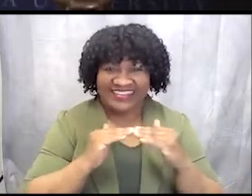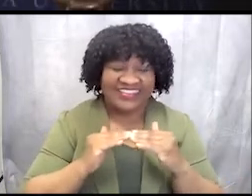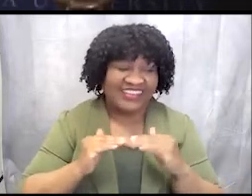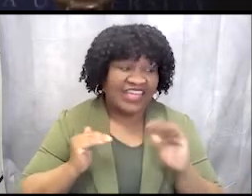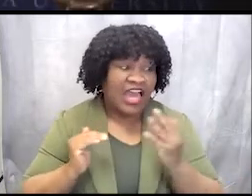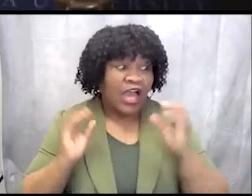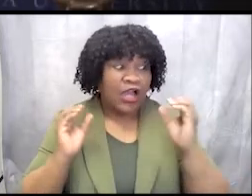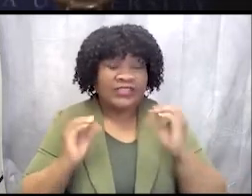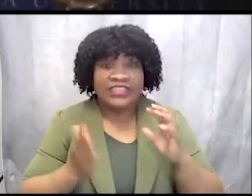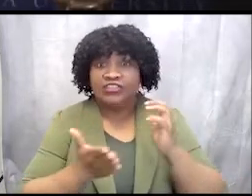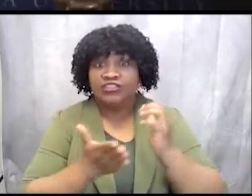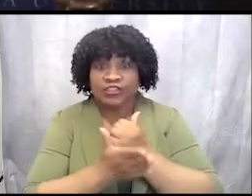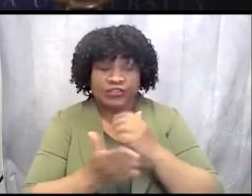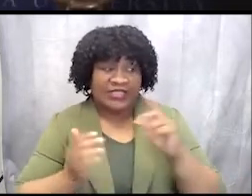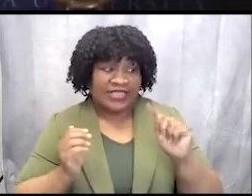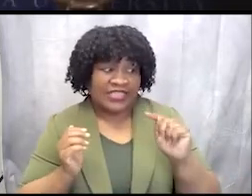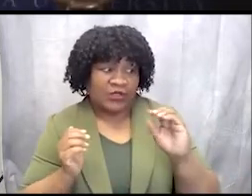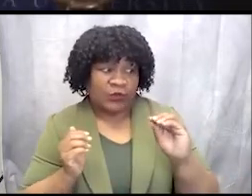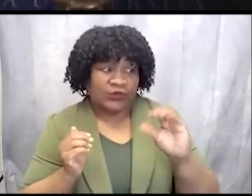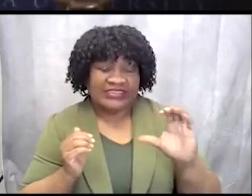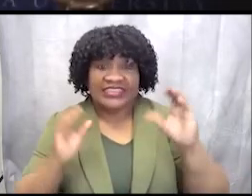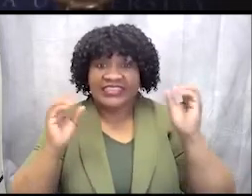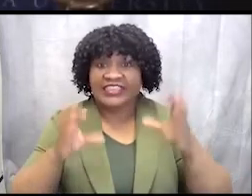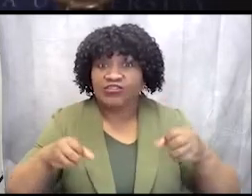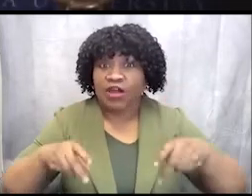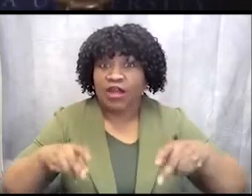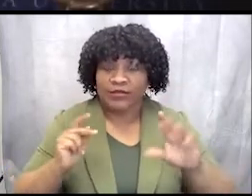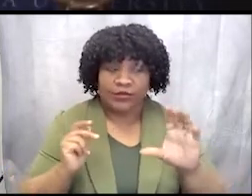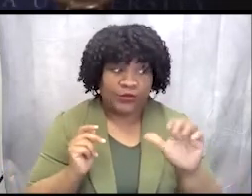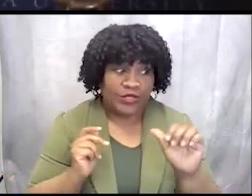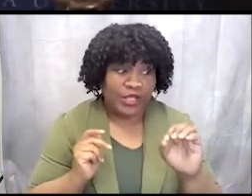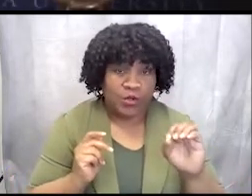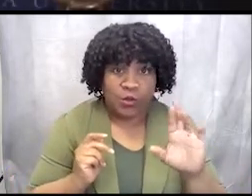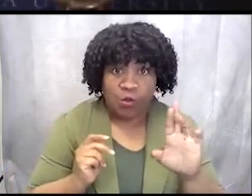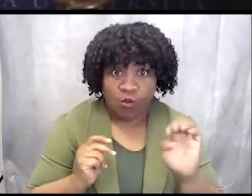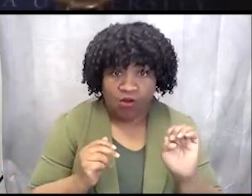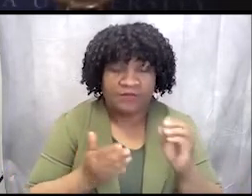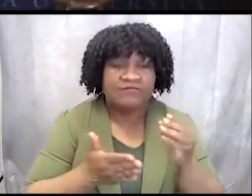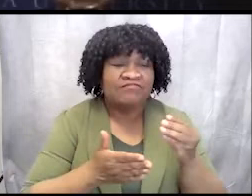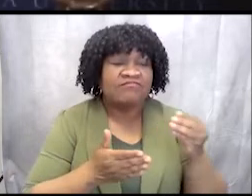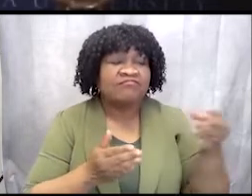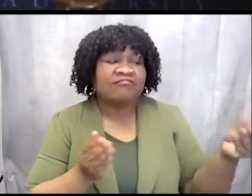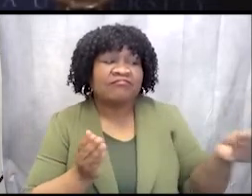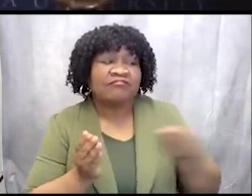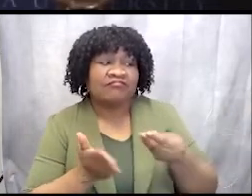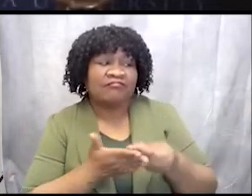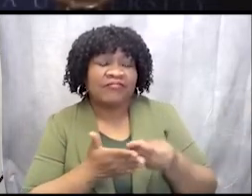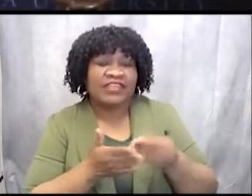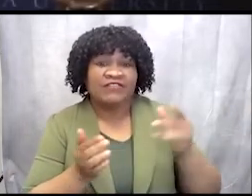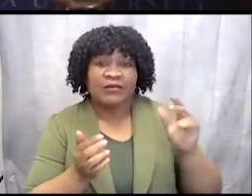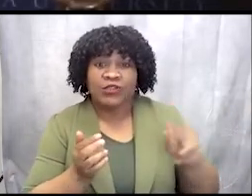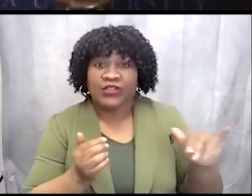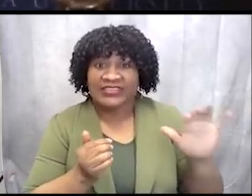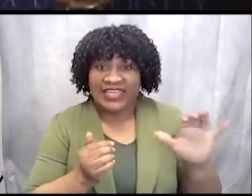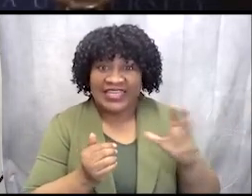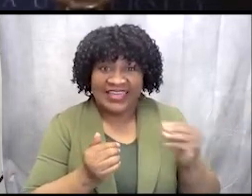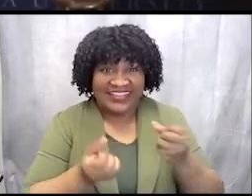Our teacher opportunity corps, or TOC, as we call it, an initiative funded by New York State and championed by Chancellor Young